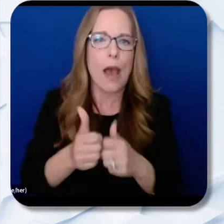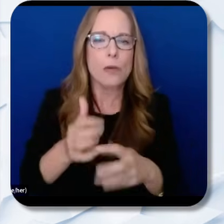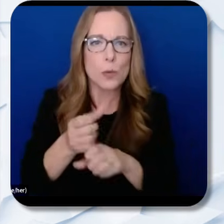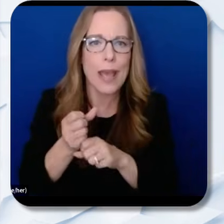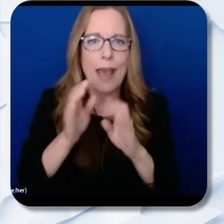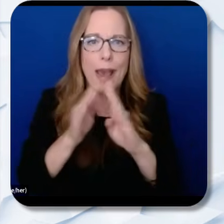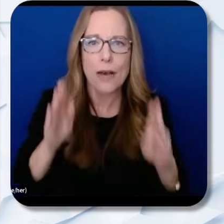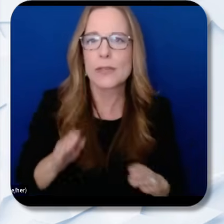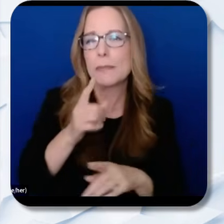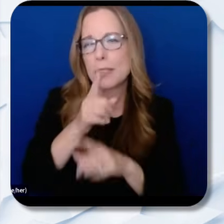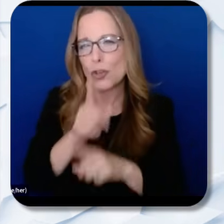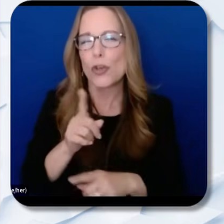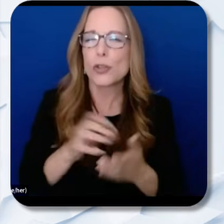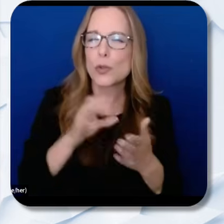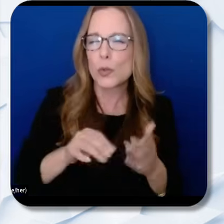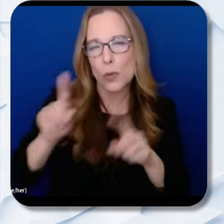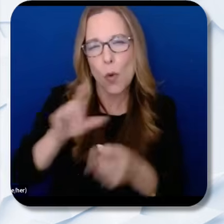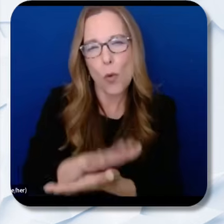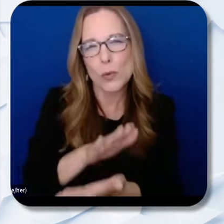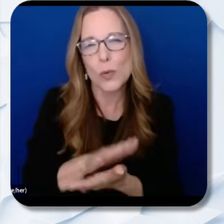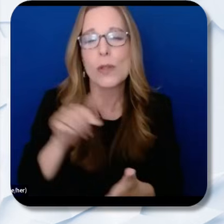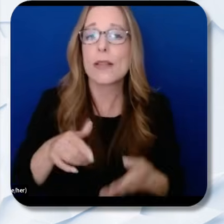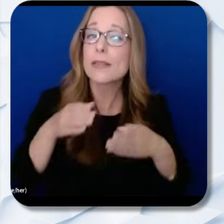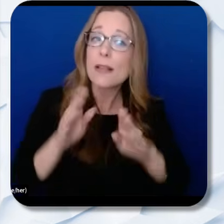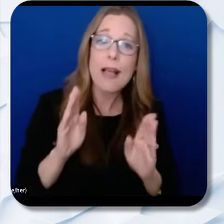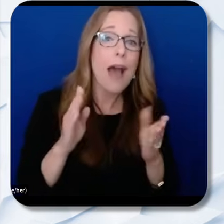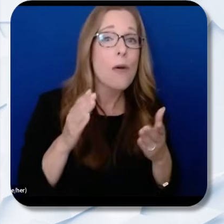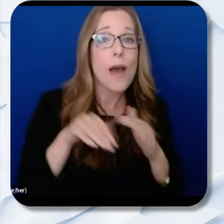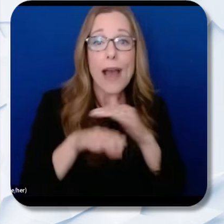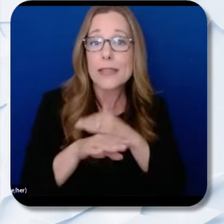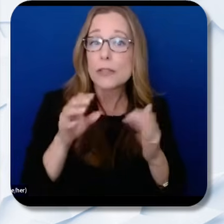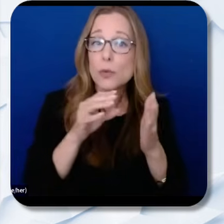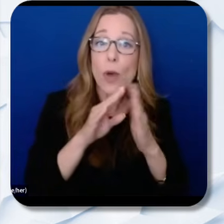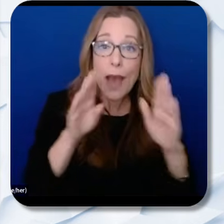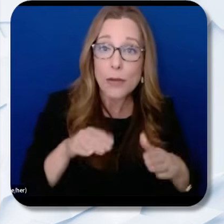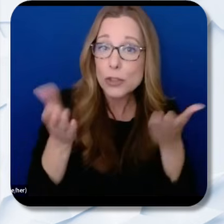Within LAUSD, our specialized student services counselors serve as educational advocates and